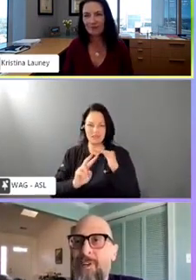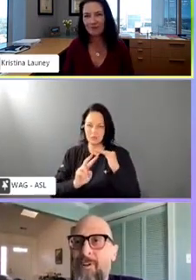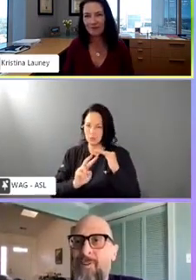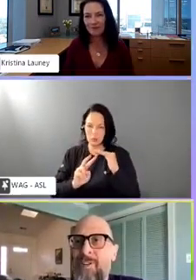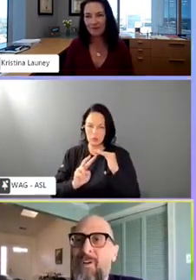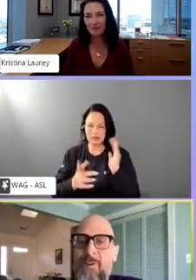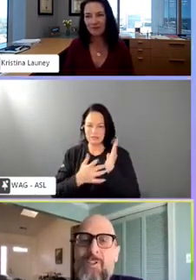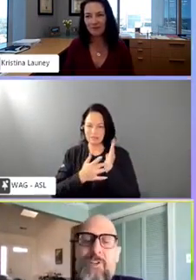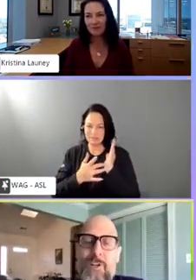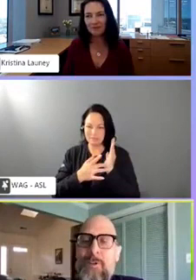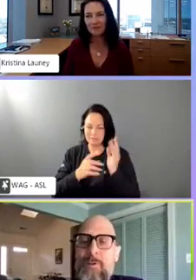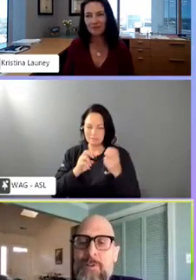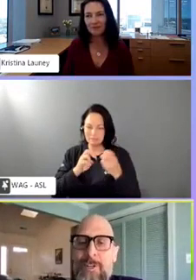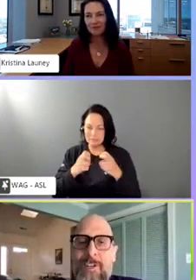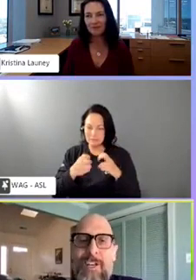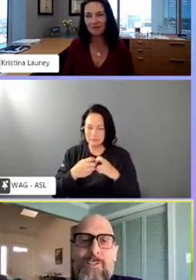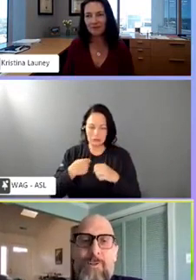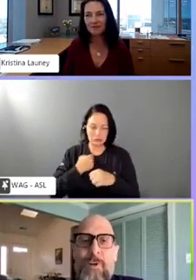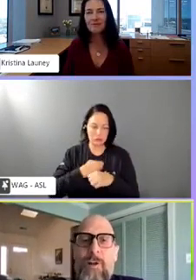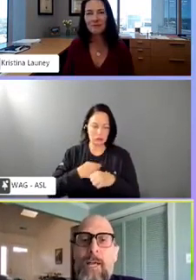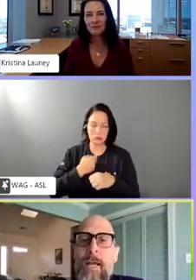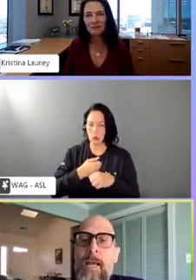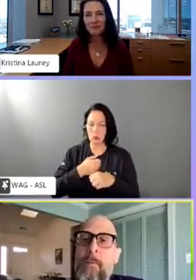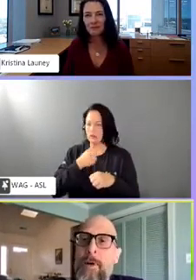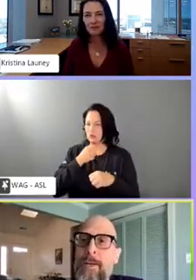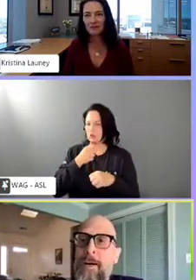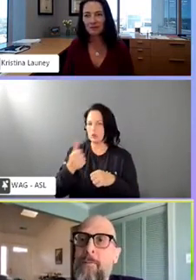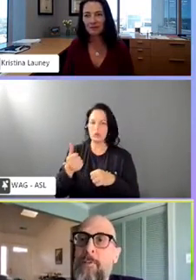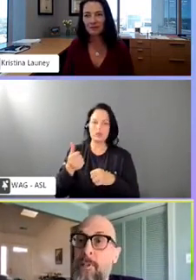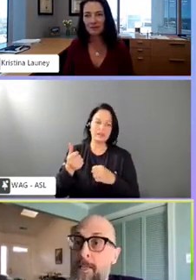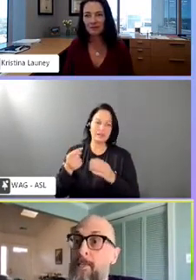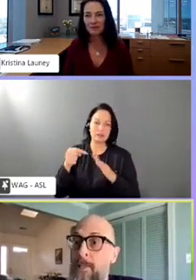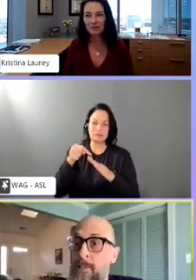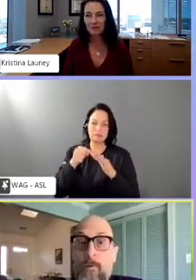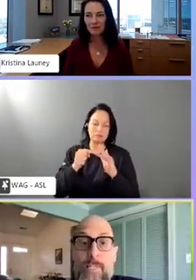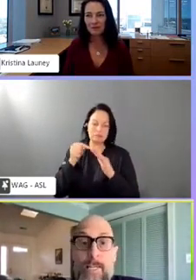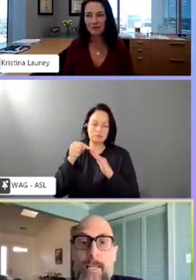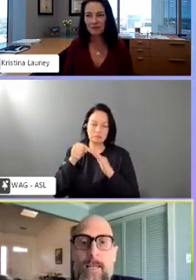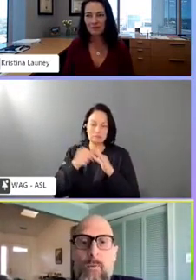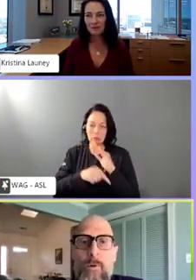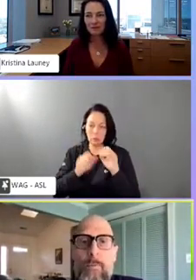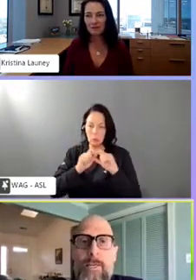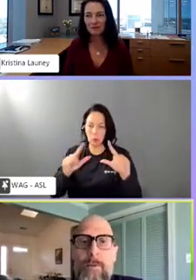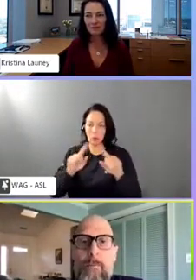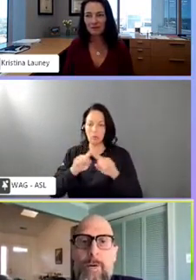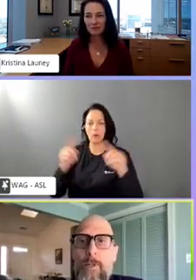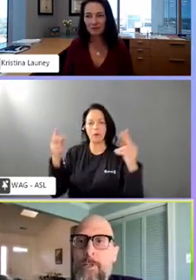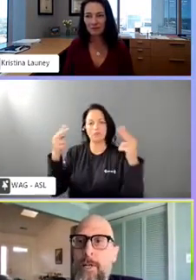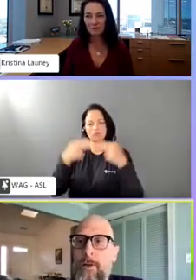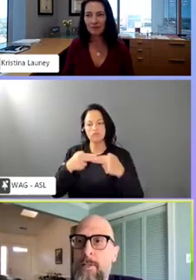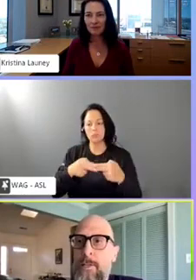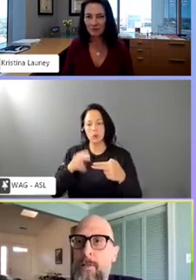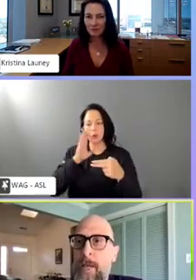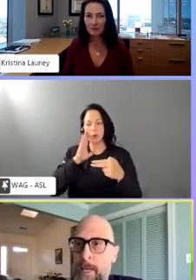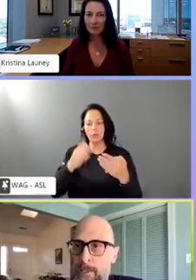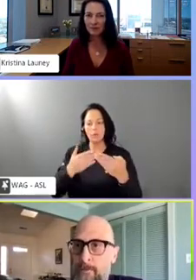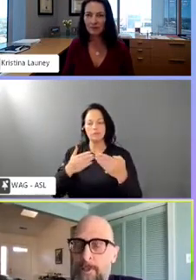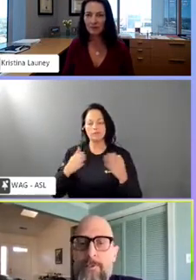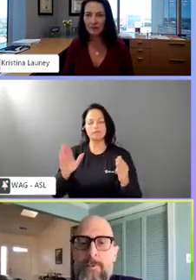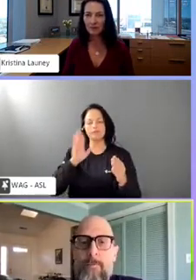we appreciate how much work you put into it. And despite the technical aspects, we are